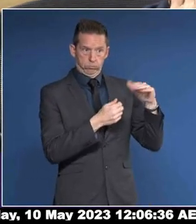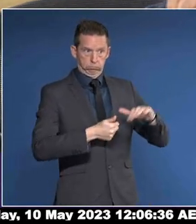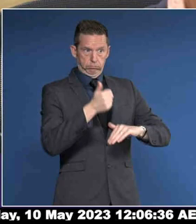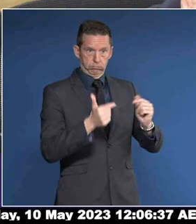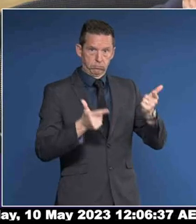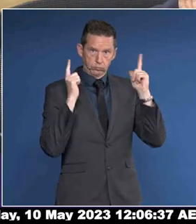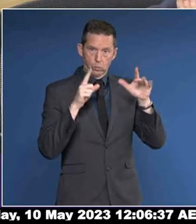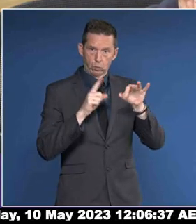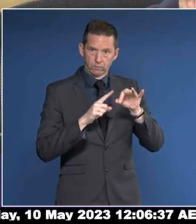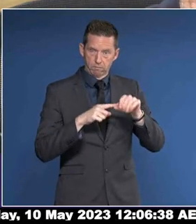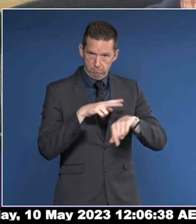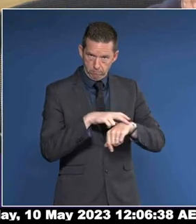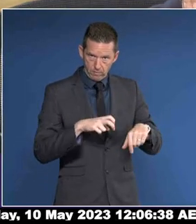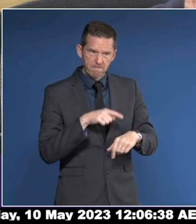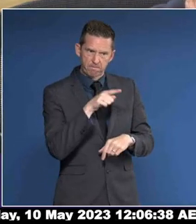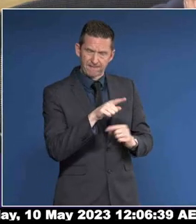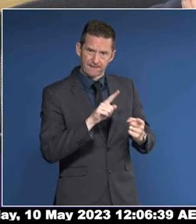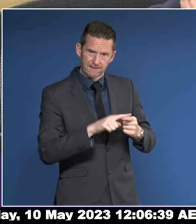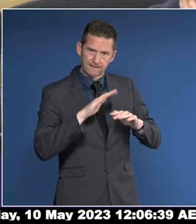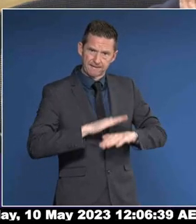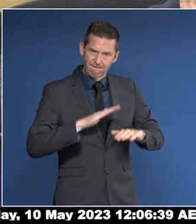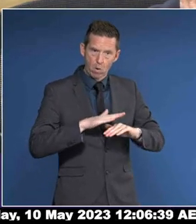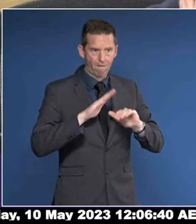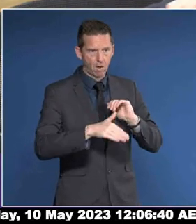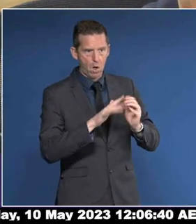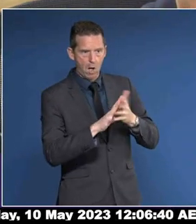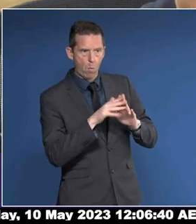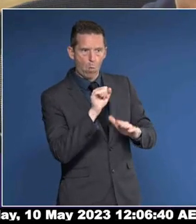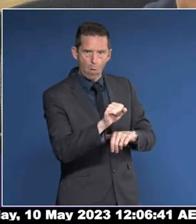concerned, you're satisfied with the responses and you haven't identified any